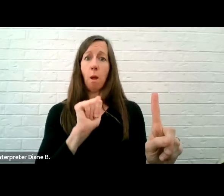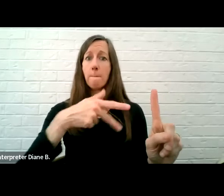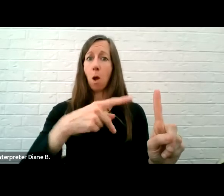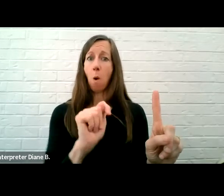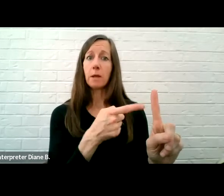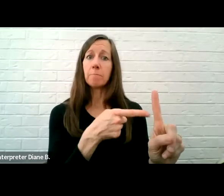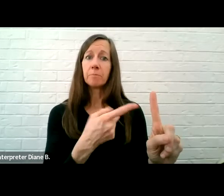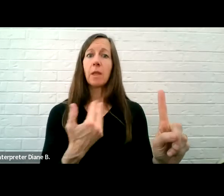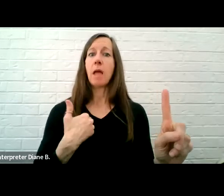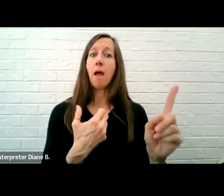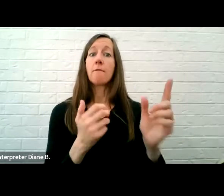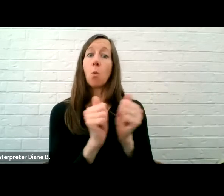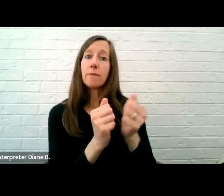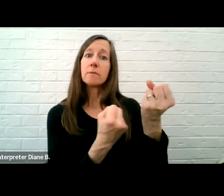So next slide, please.